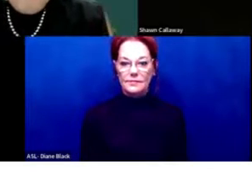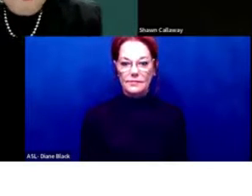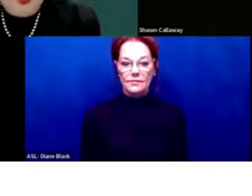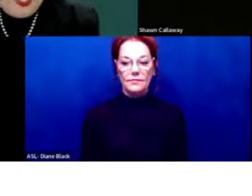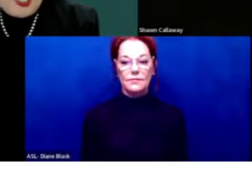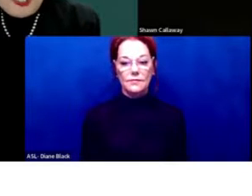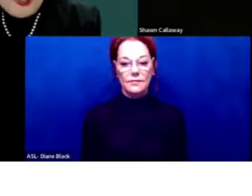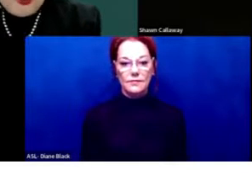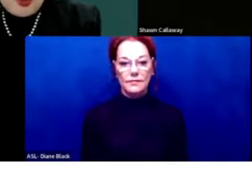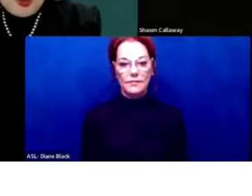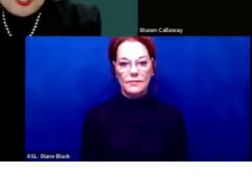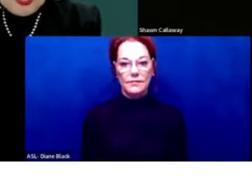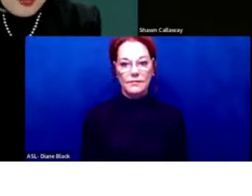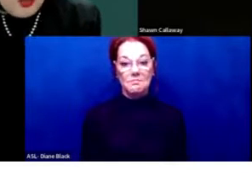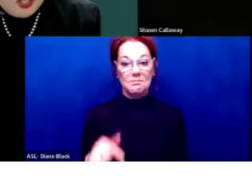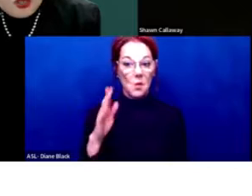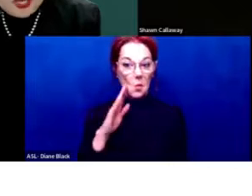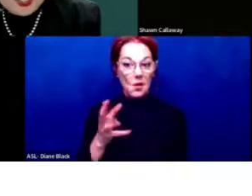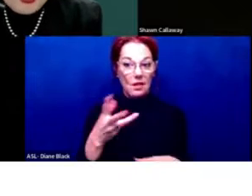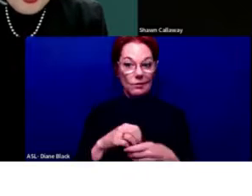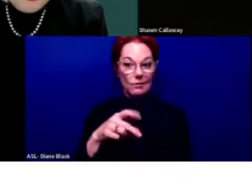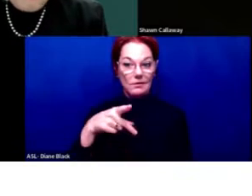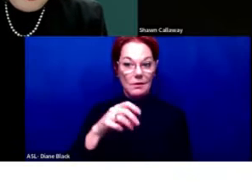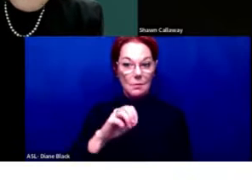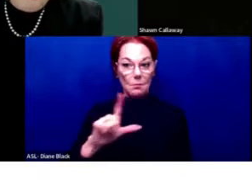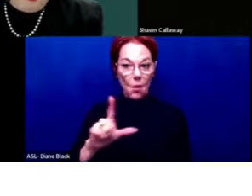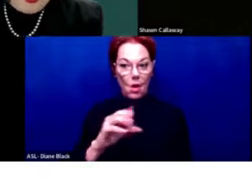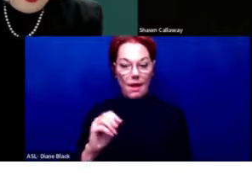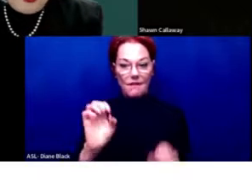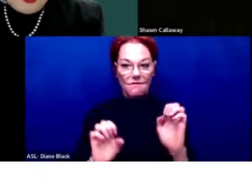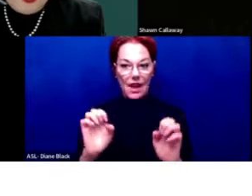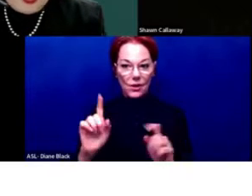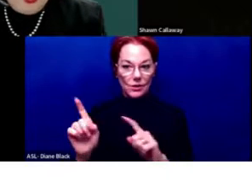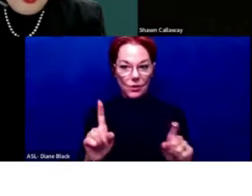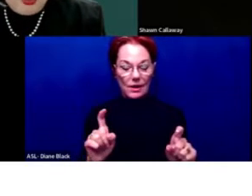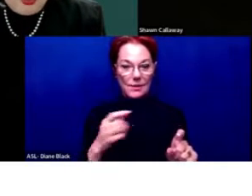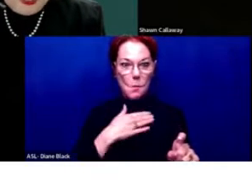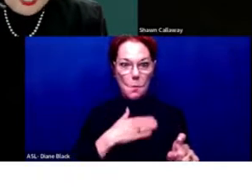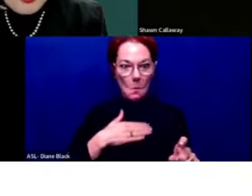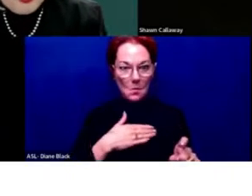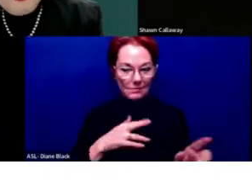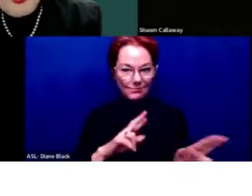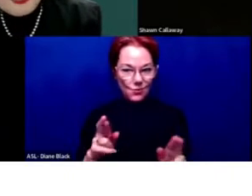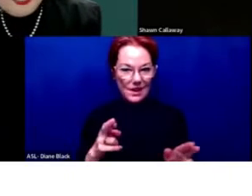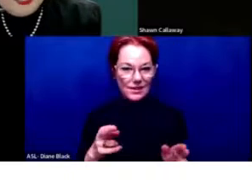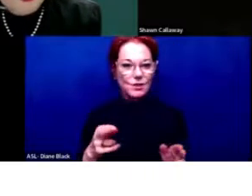webinar webinar includes polls and evaluation questions, so please be prepared to interact during polling times. Next slide